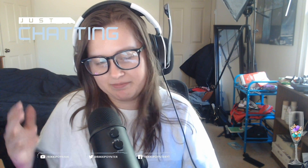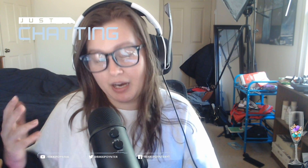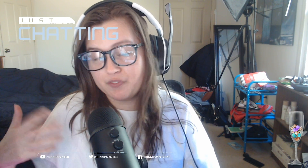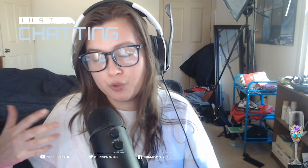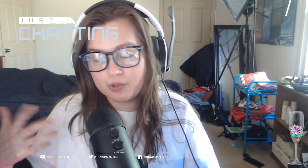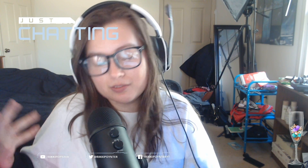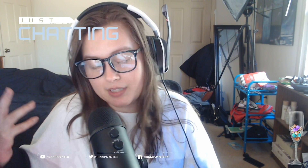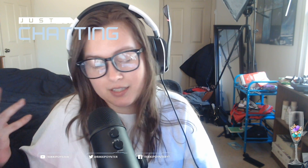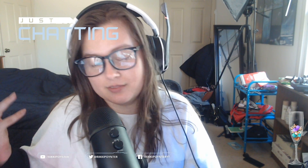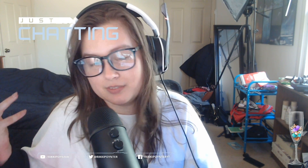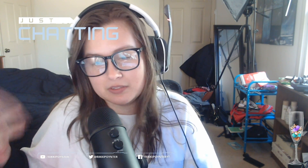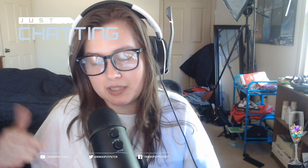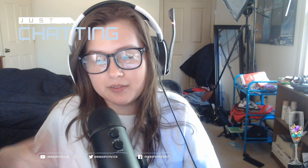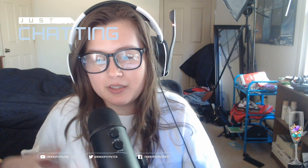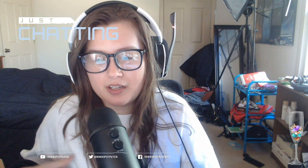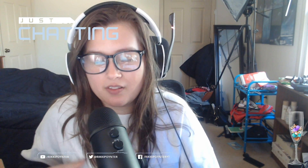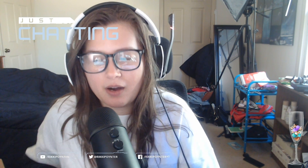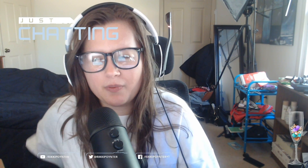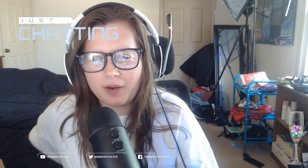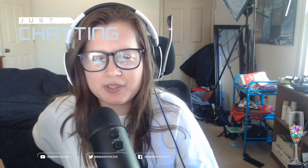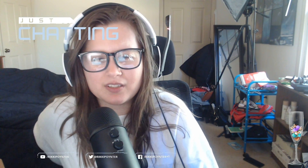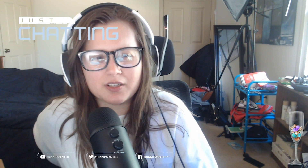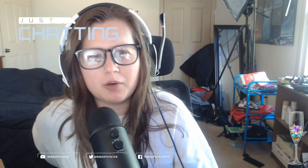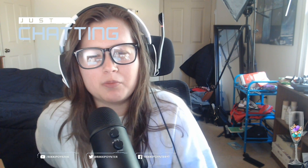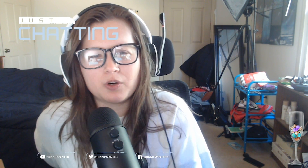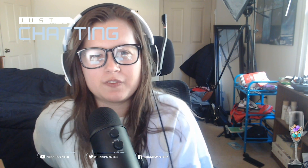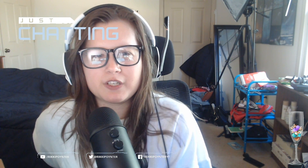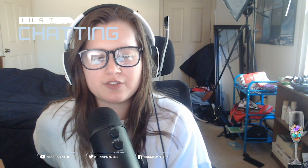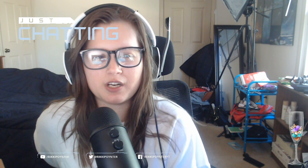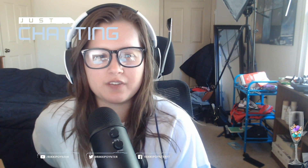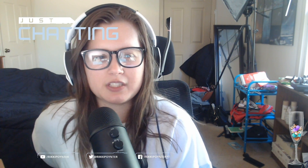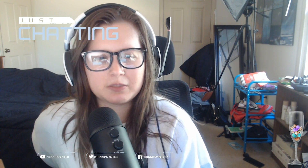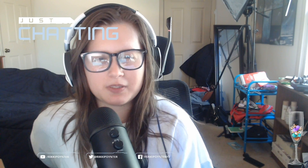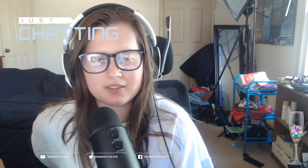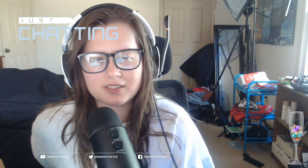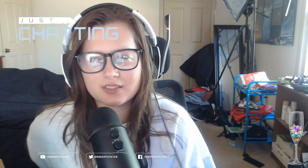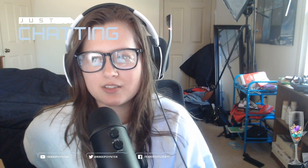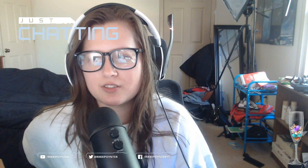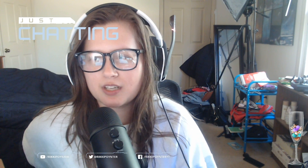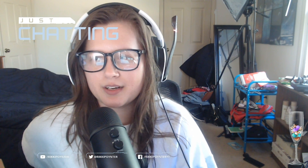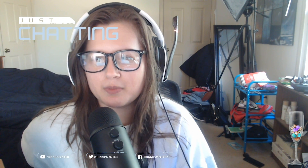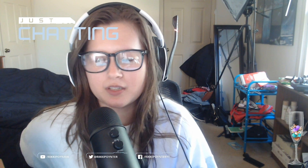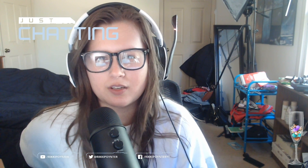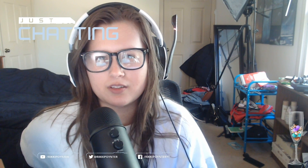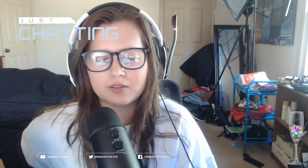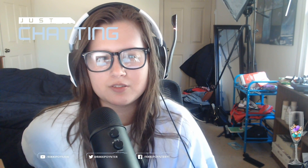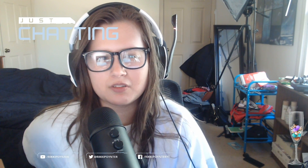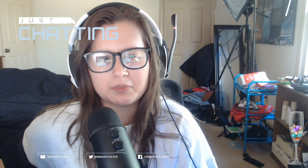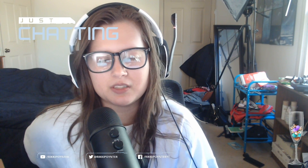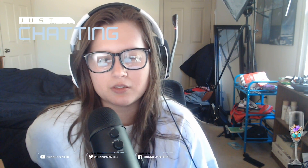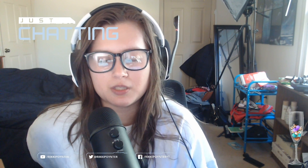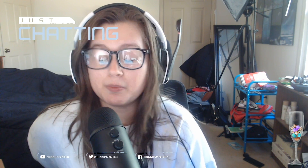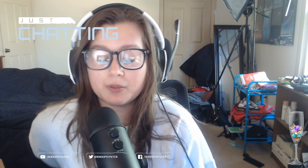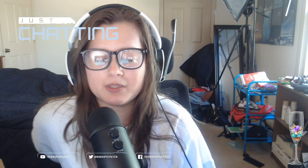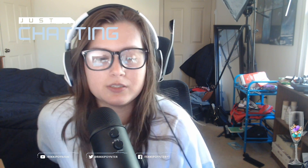my food. OK. That was a little more frustrating of an experience. And I didn't understand it because I thought it should have been so simple, but...